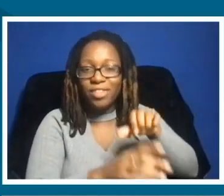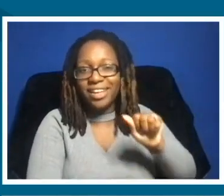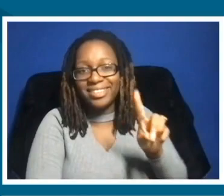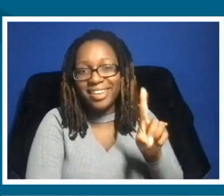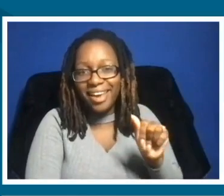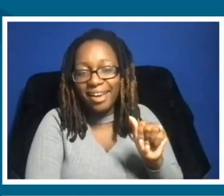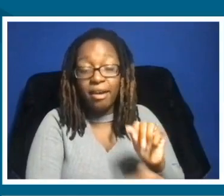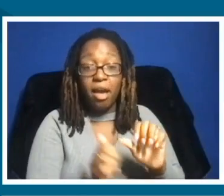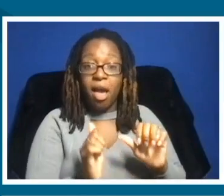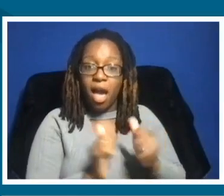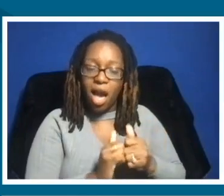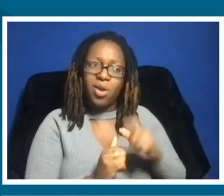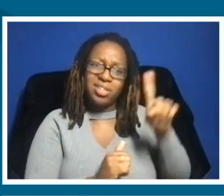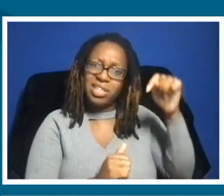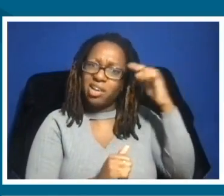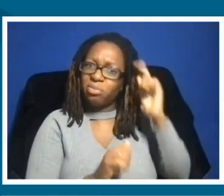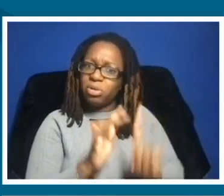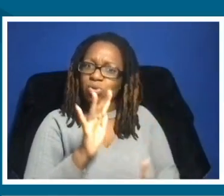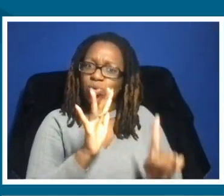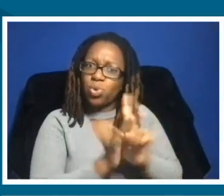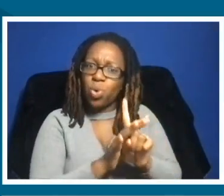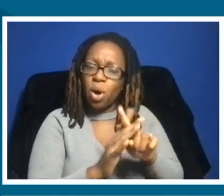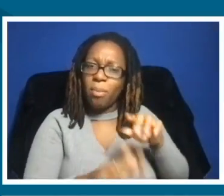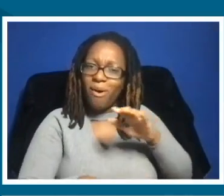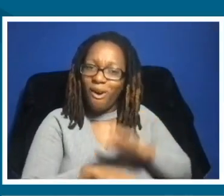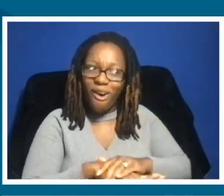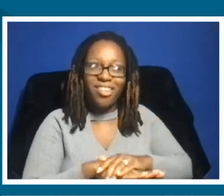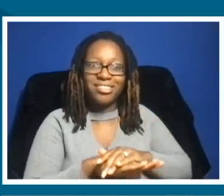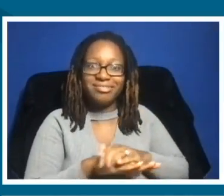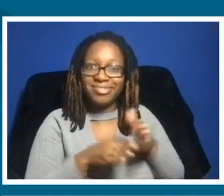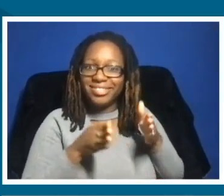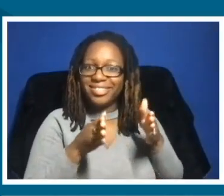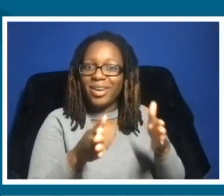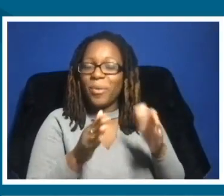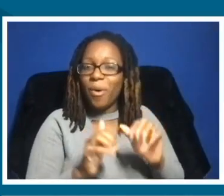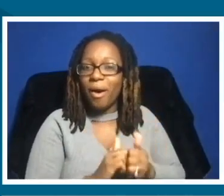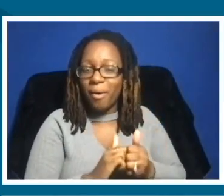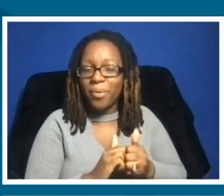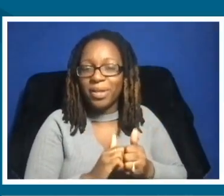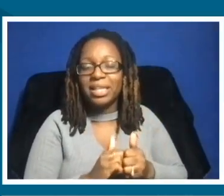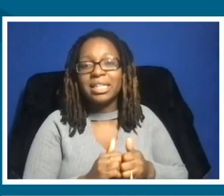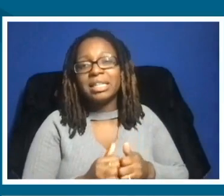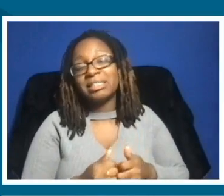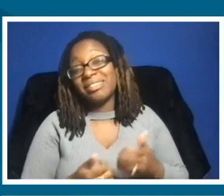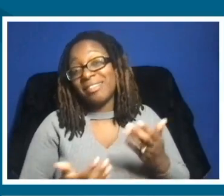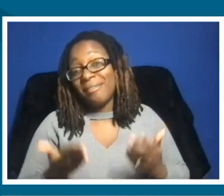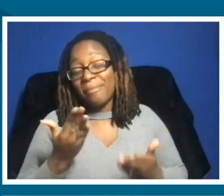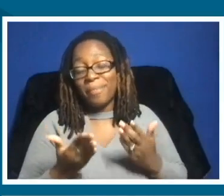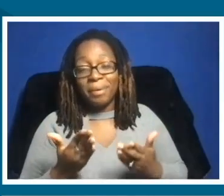show up on the sidewalk you know um because